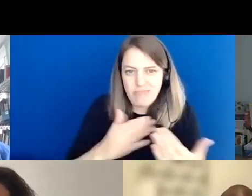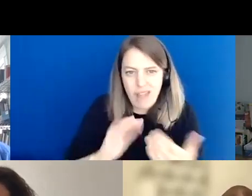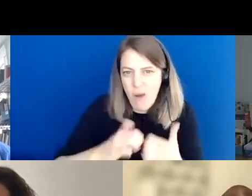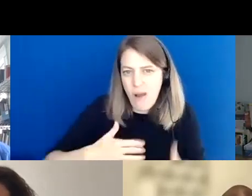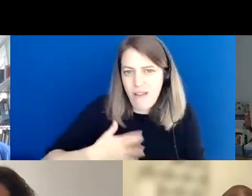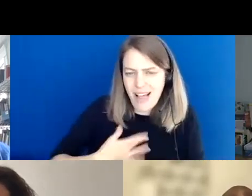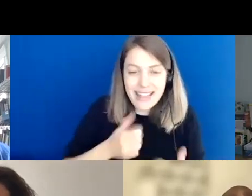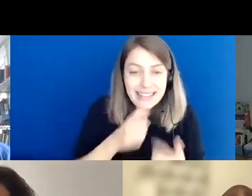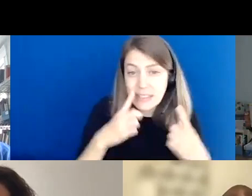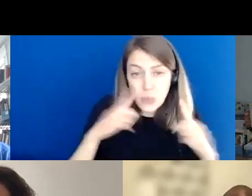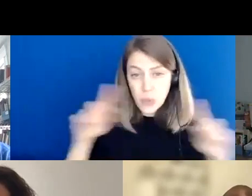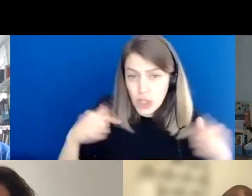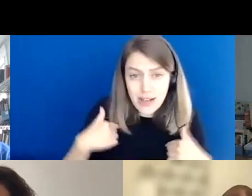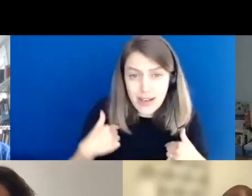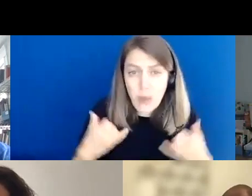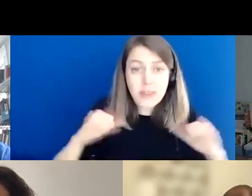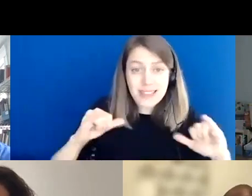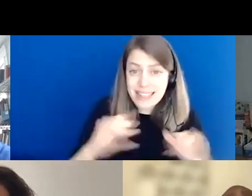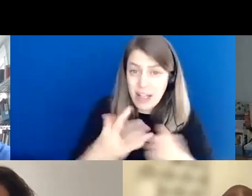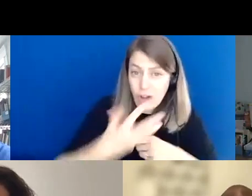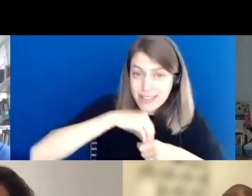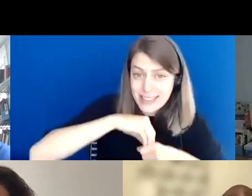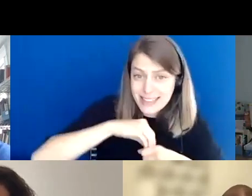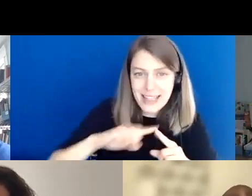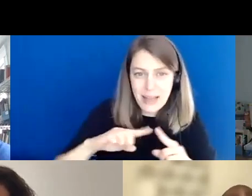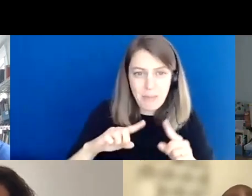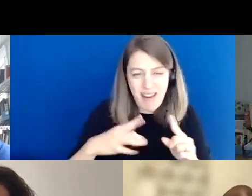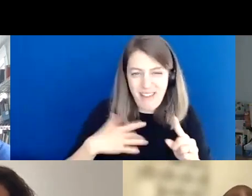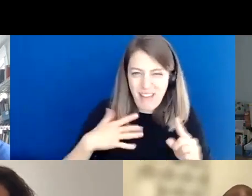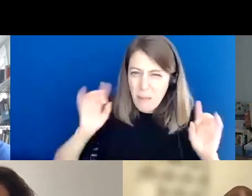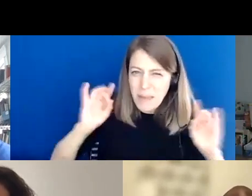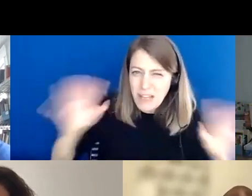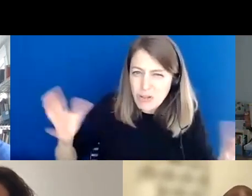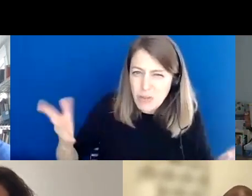I just ended up miserable and had to recover from that as an adult.